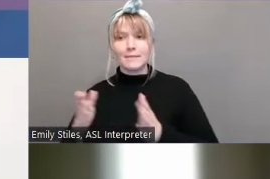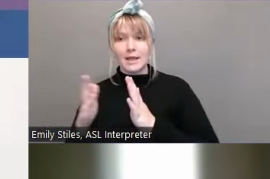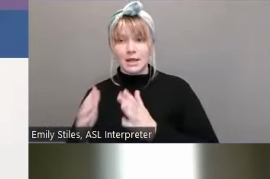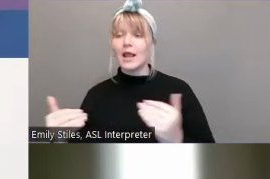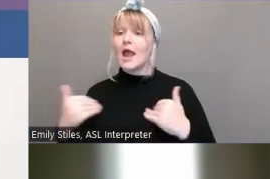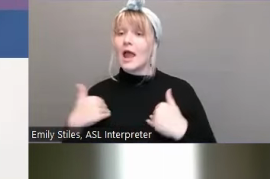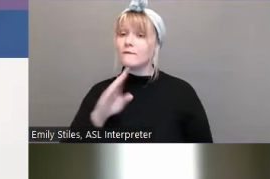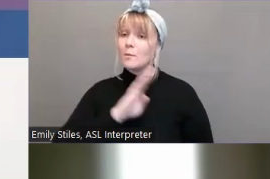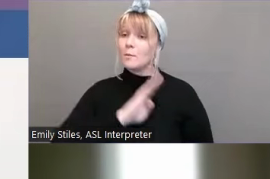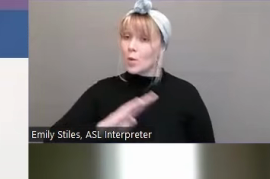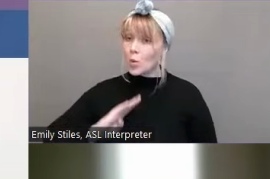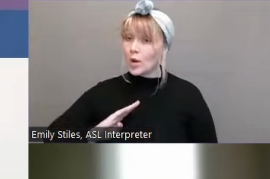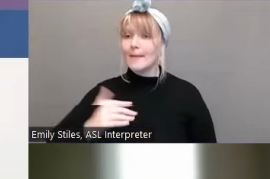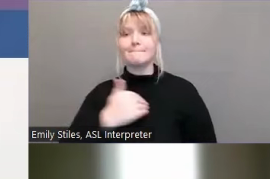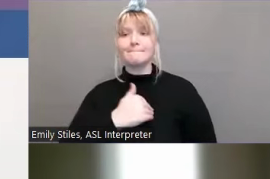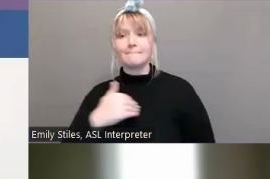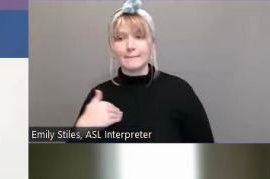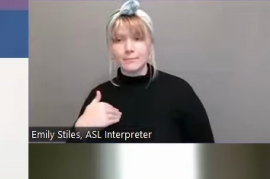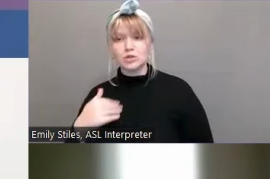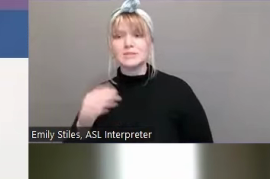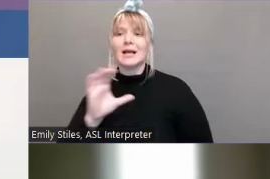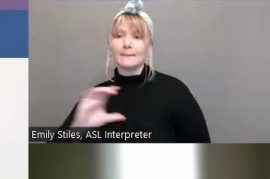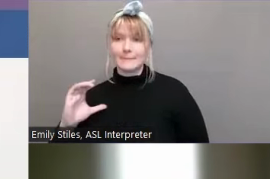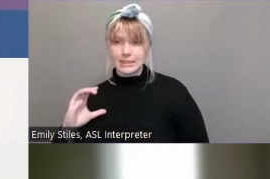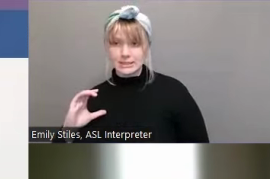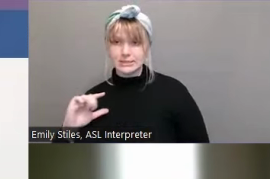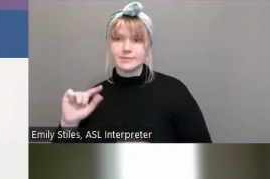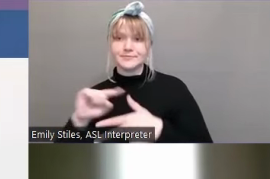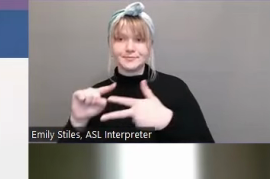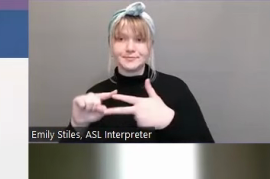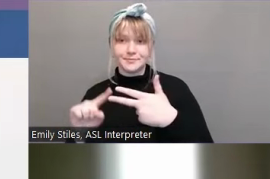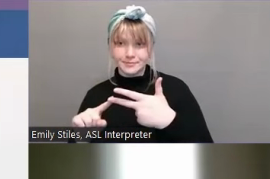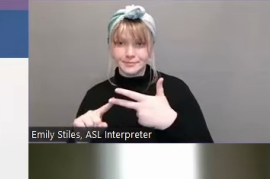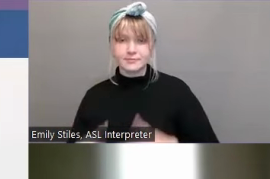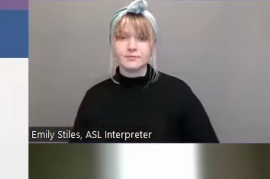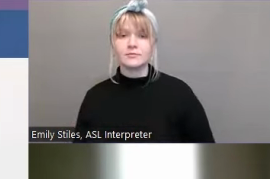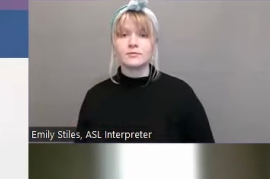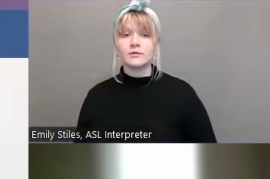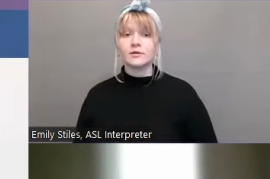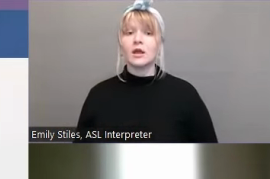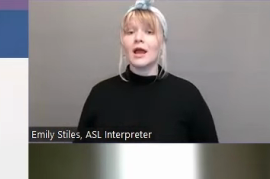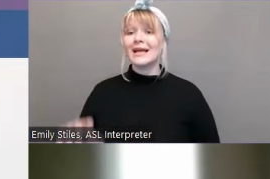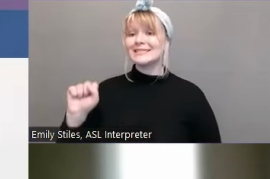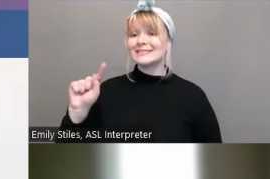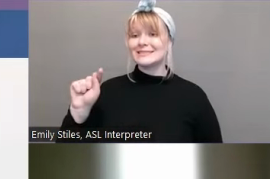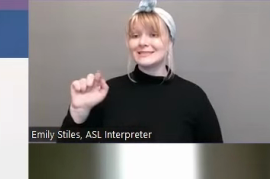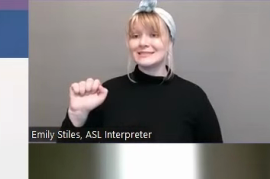membership, and committees. Stakeholders join the continuum of care and work on different committees in an effort